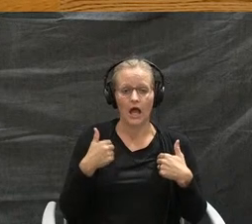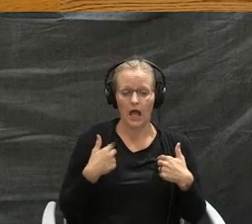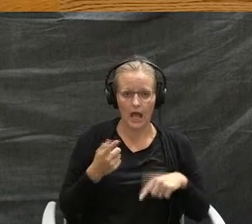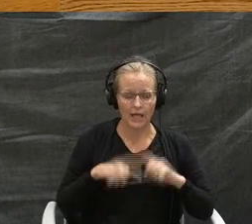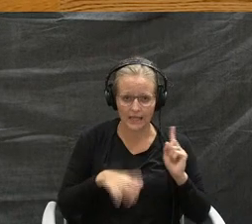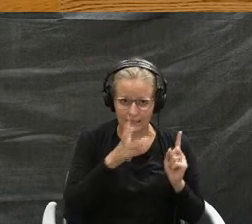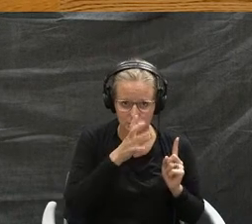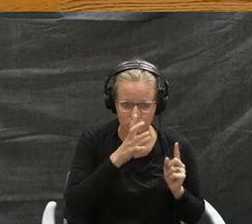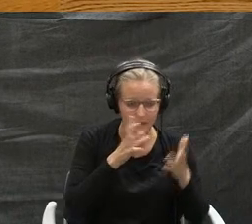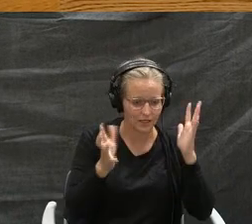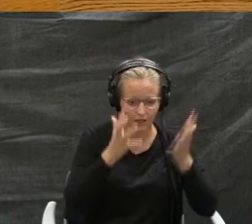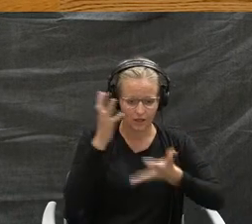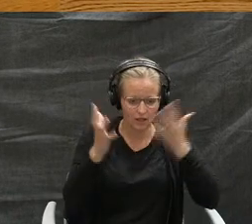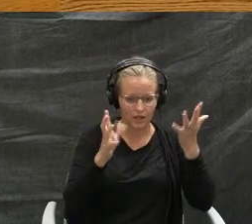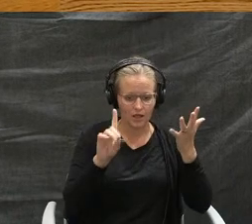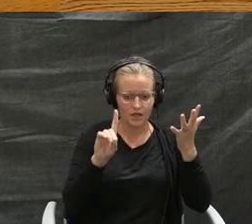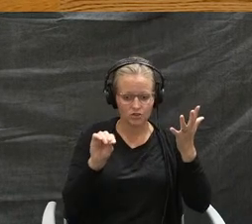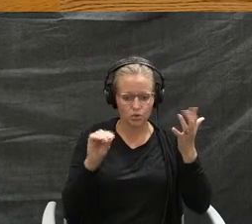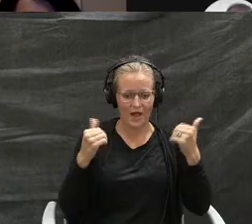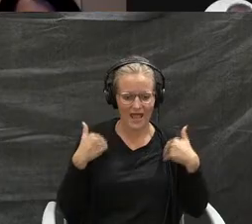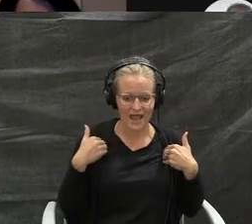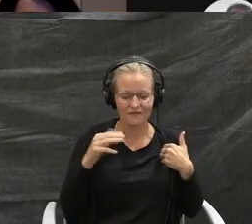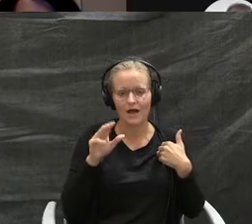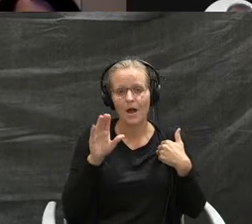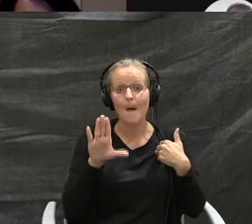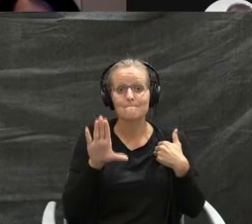Have a motion to approve the adoption of the base model.